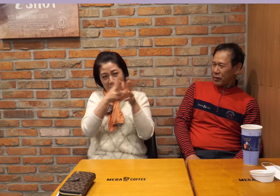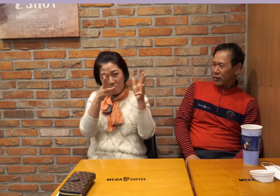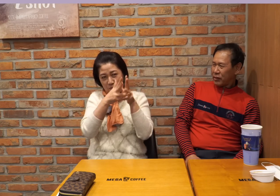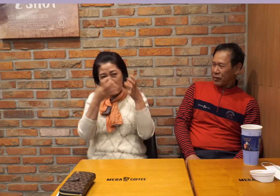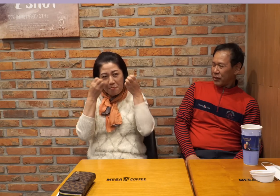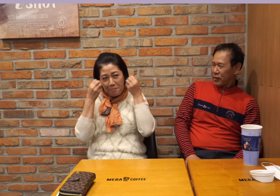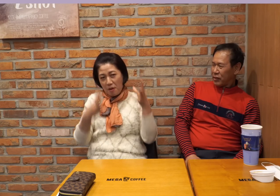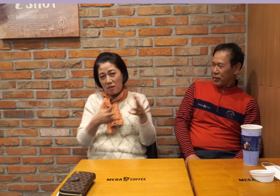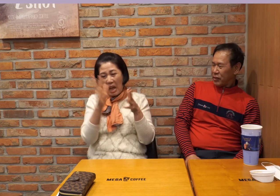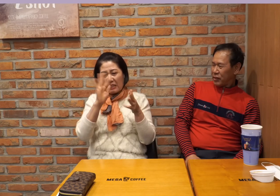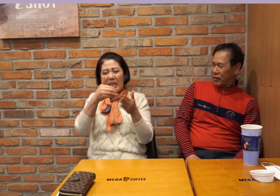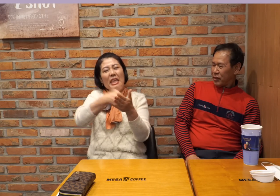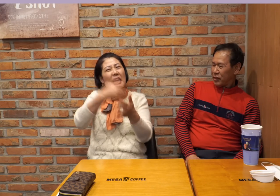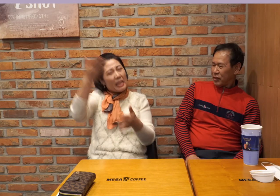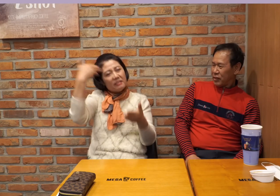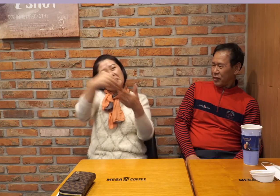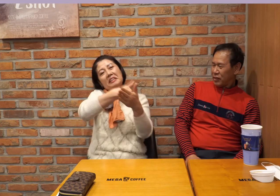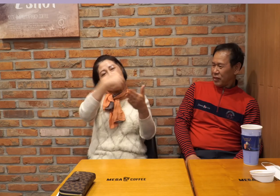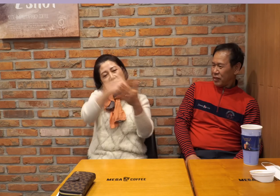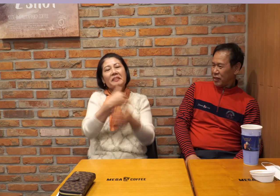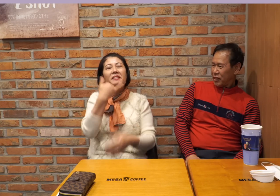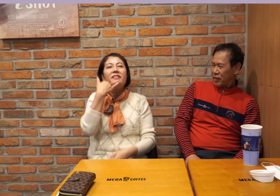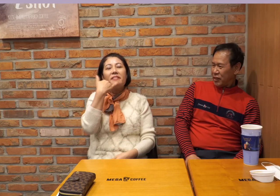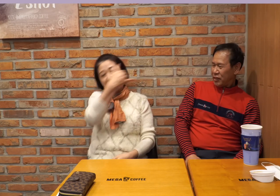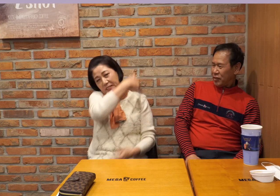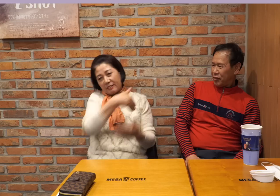I moved to the 8th floor of an apartment.